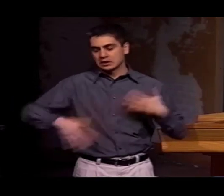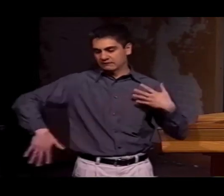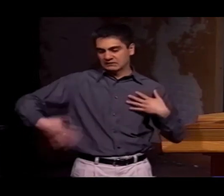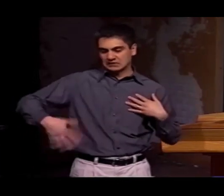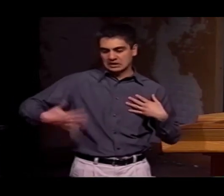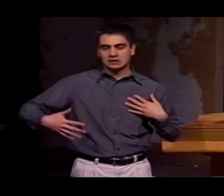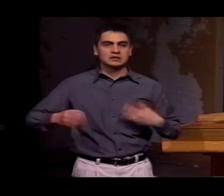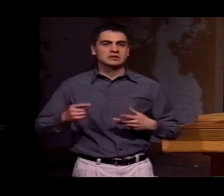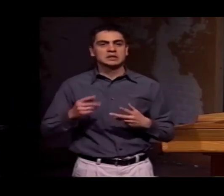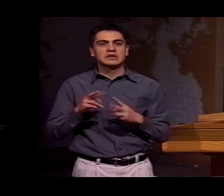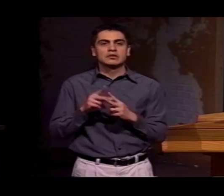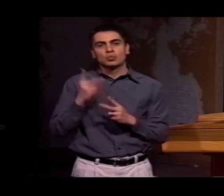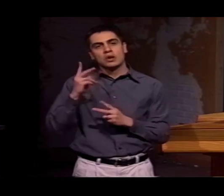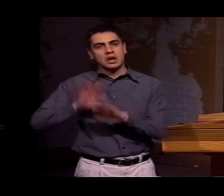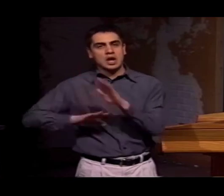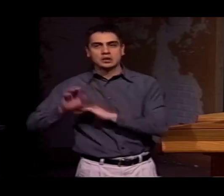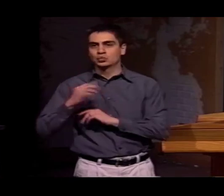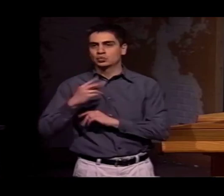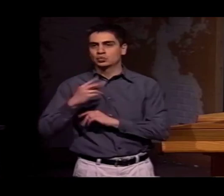15, 15.